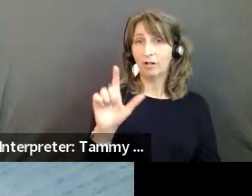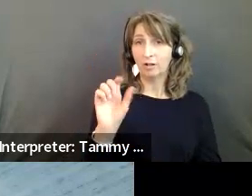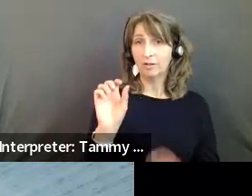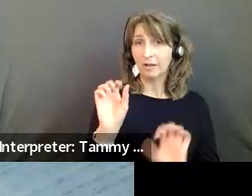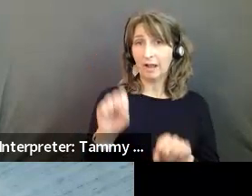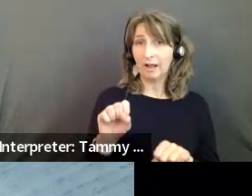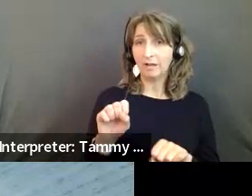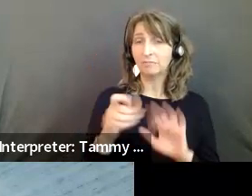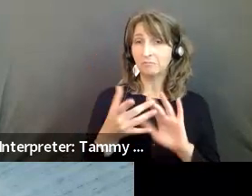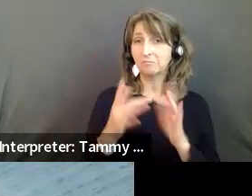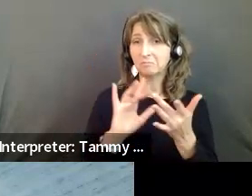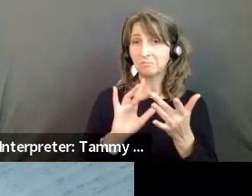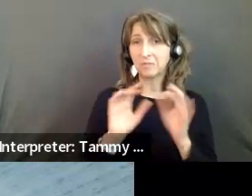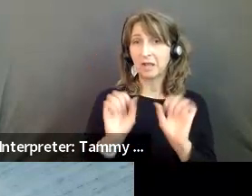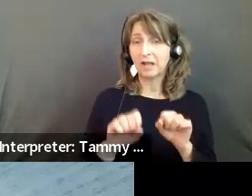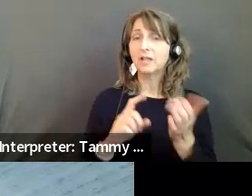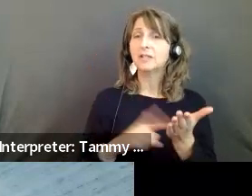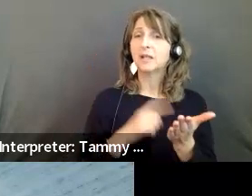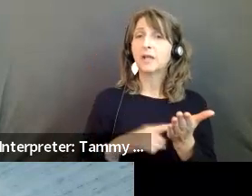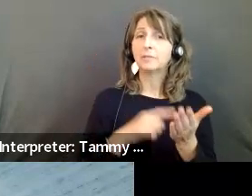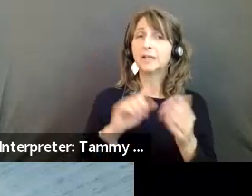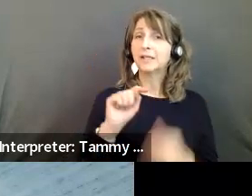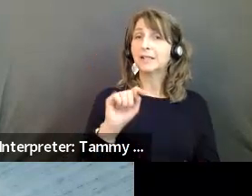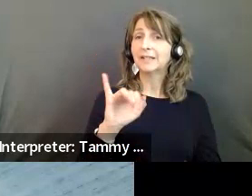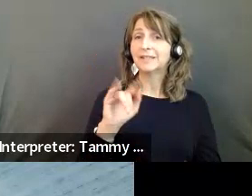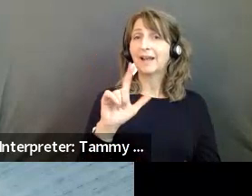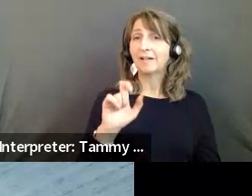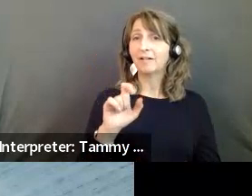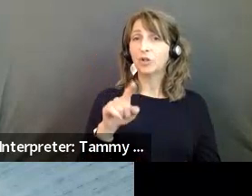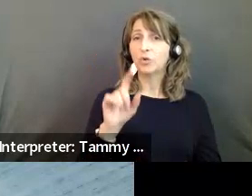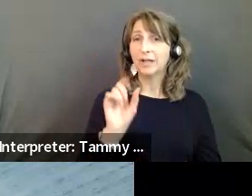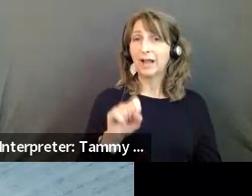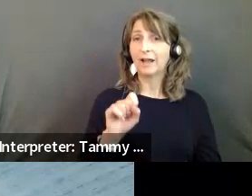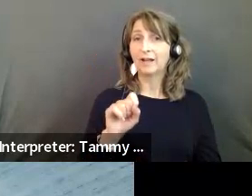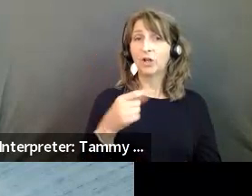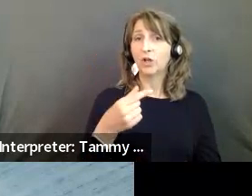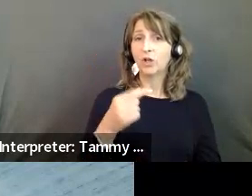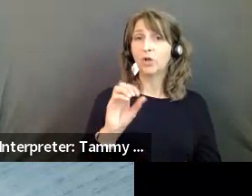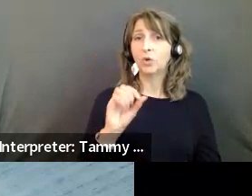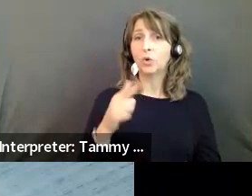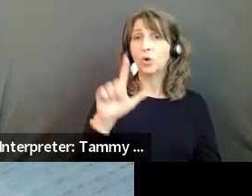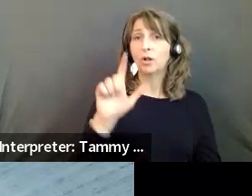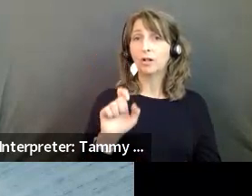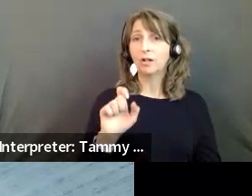That title of that book and sometimes you'll find the digital text just out there. For you to grab.